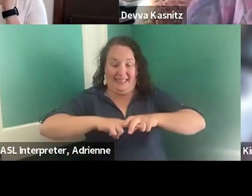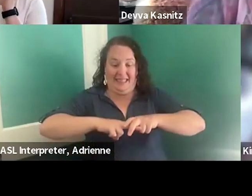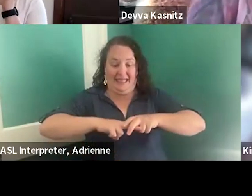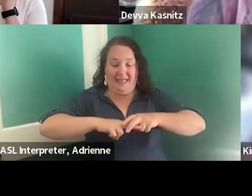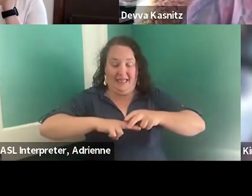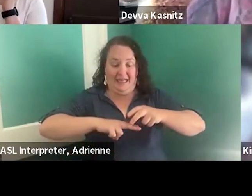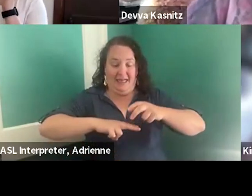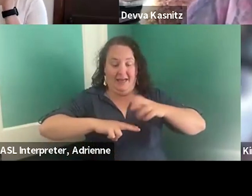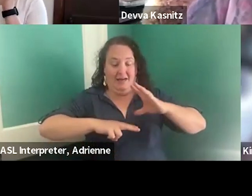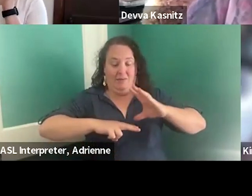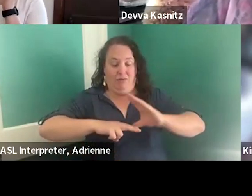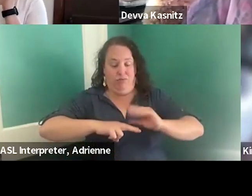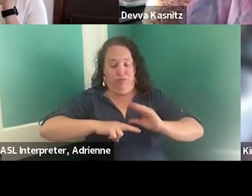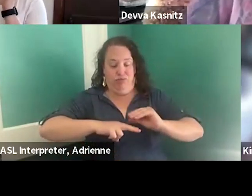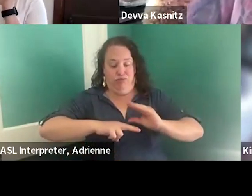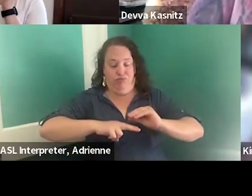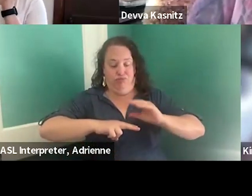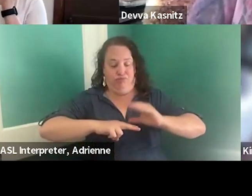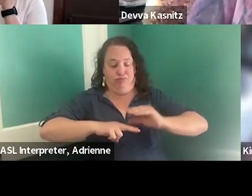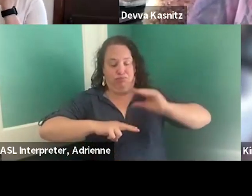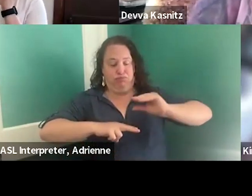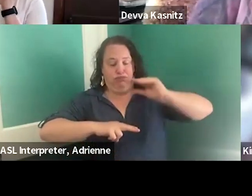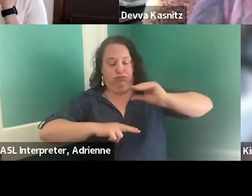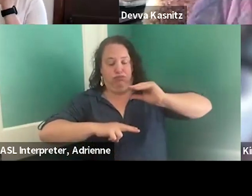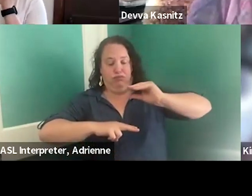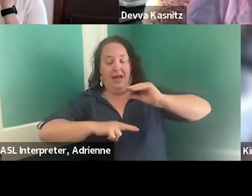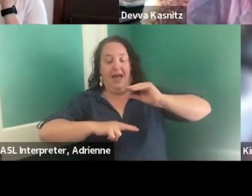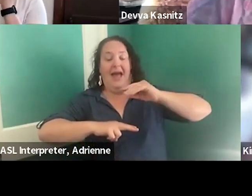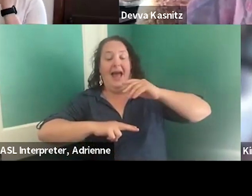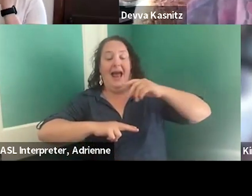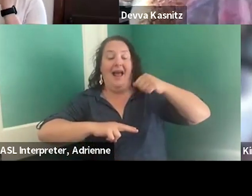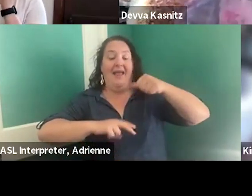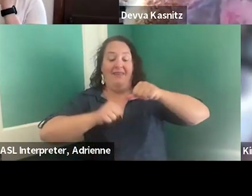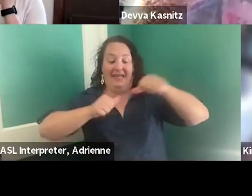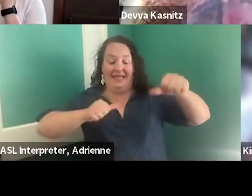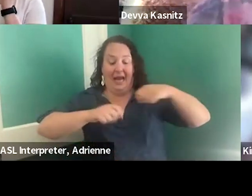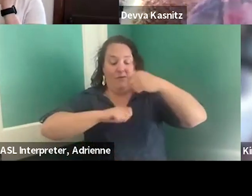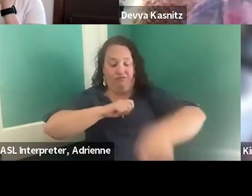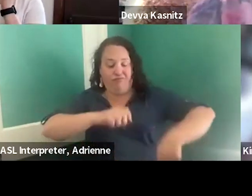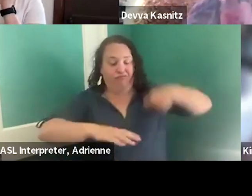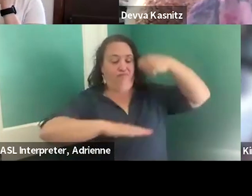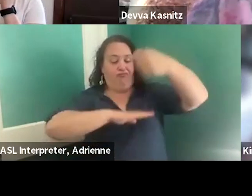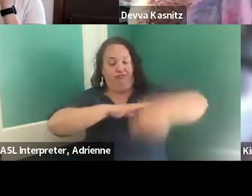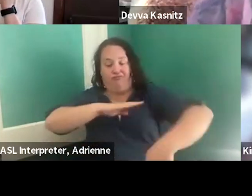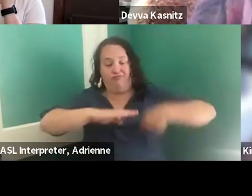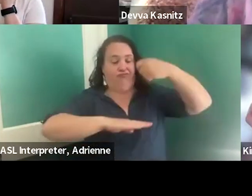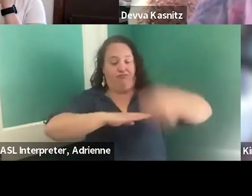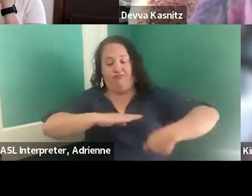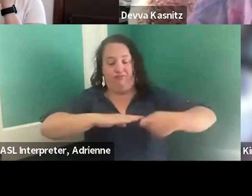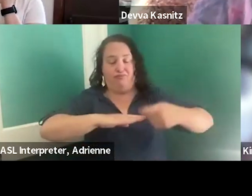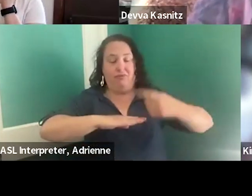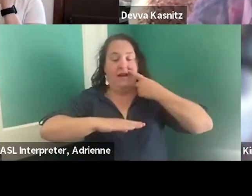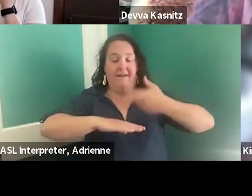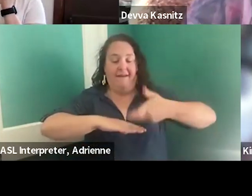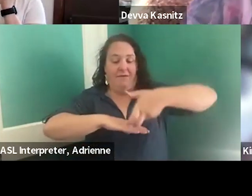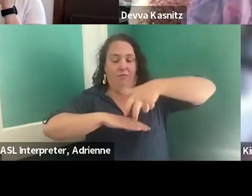these pads on top of the seat. And we just kept ripping off the painter's tape